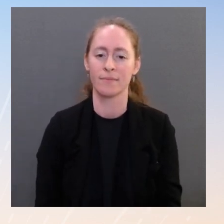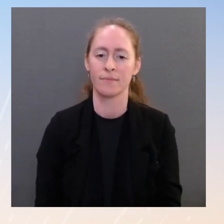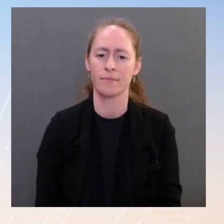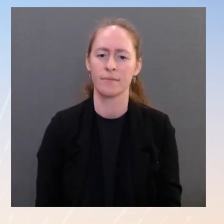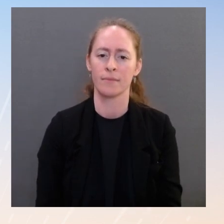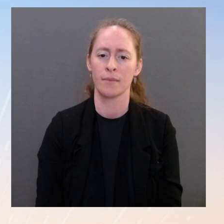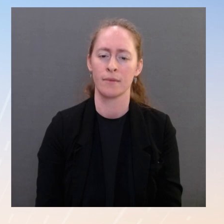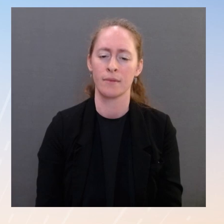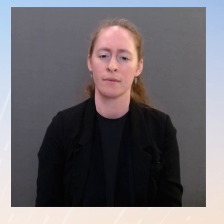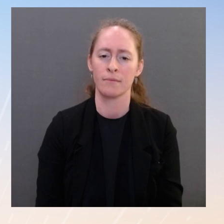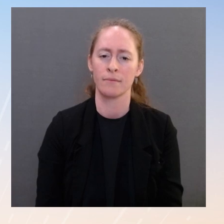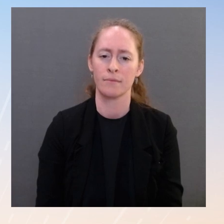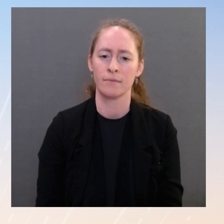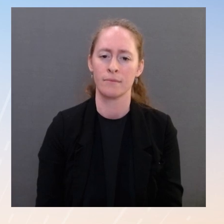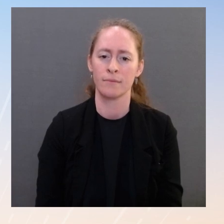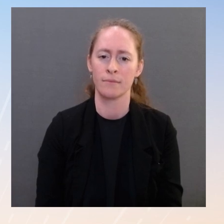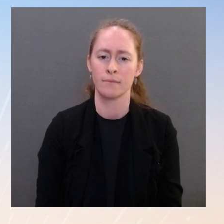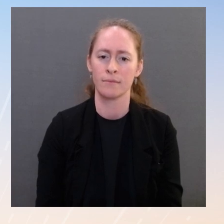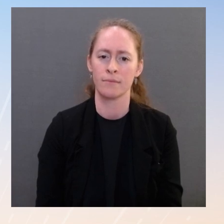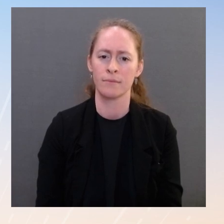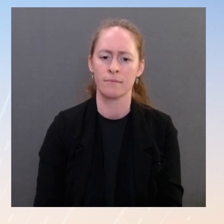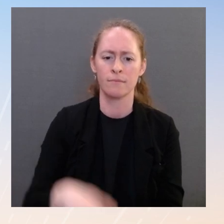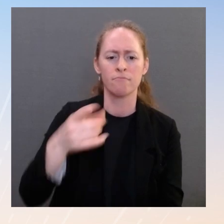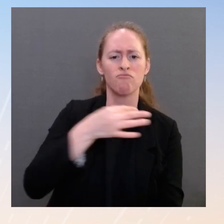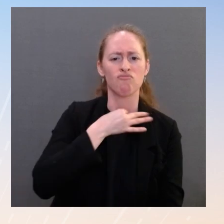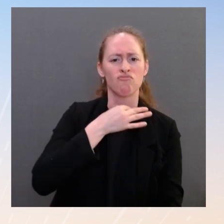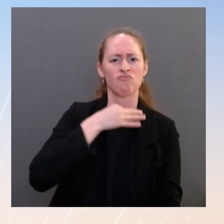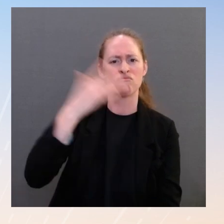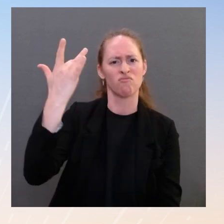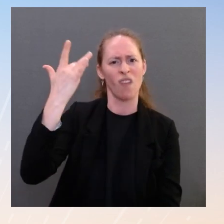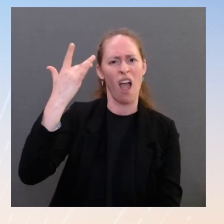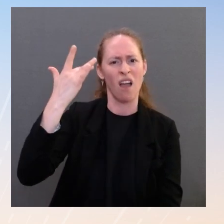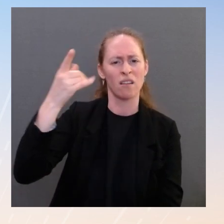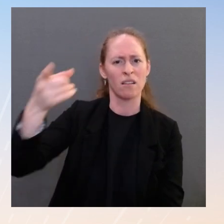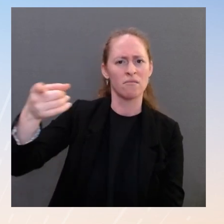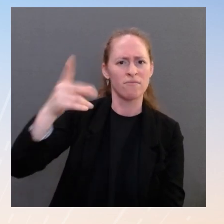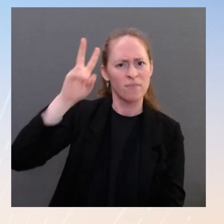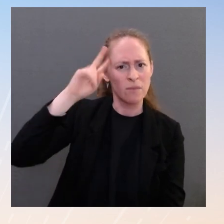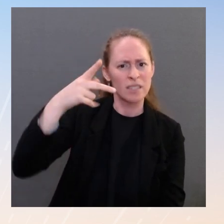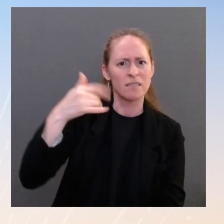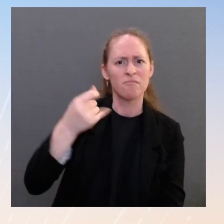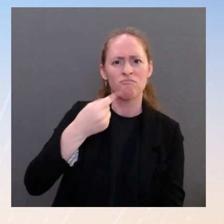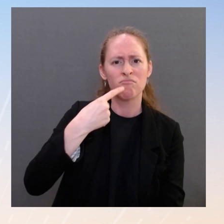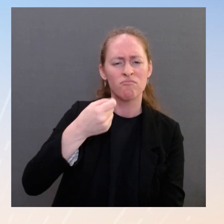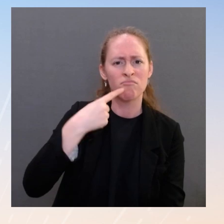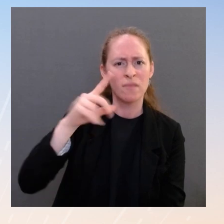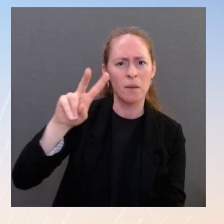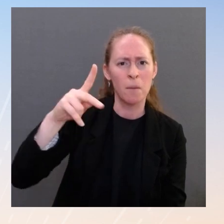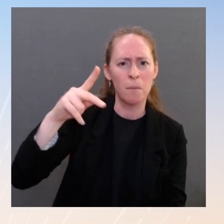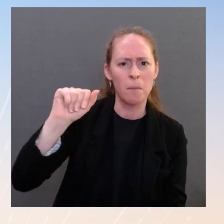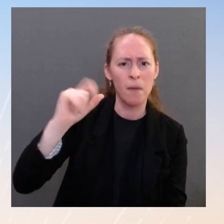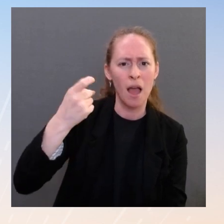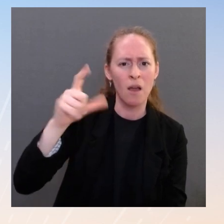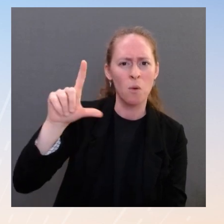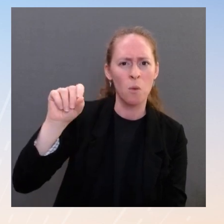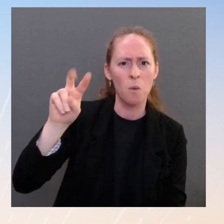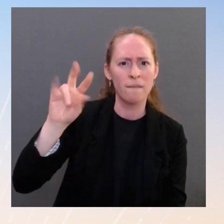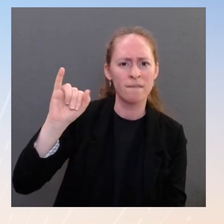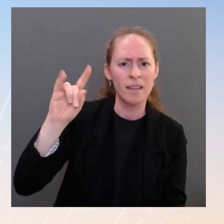recommended she take Paxlovid? Ms. Psaki: Oh, well, I think as Dr. Jha said yesterday, there are a range of Americans who may not know they're eligible